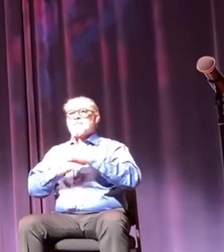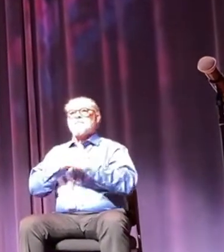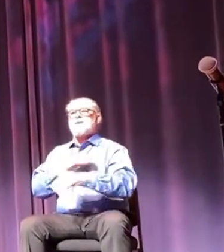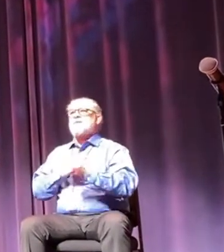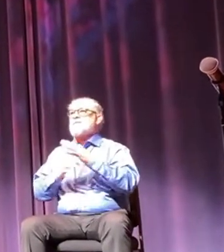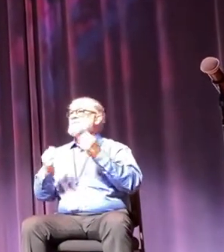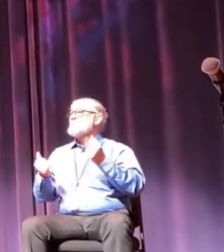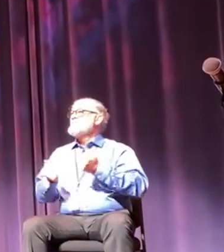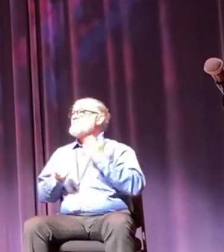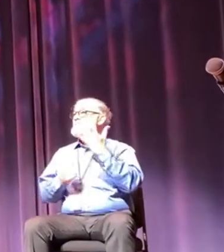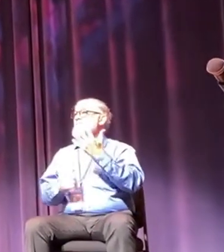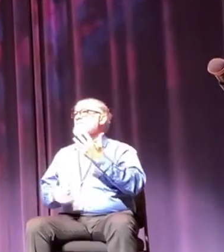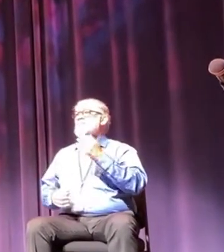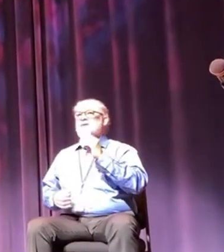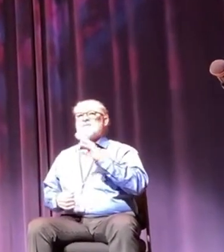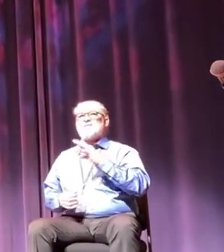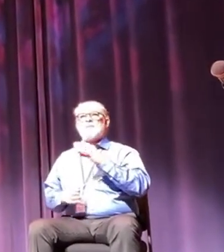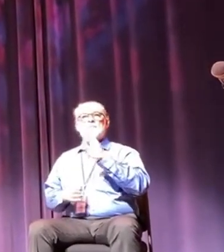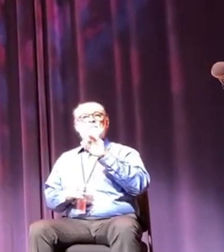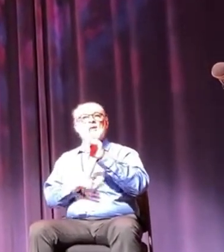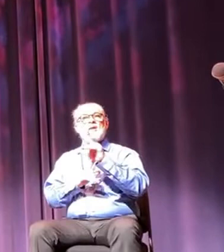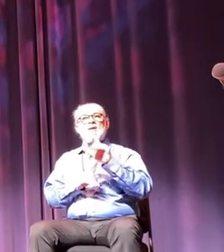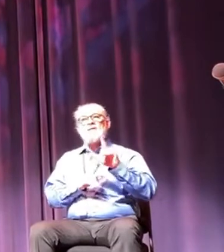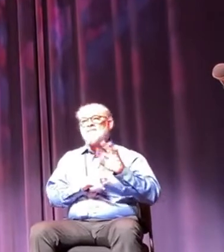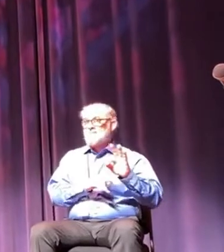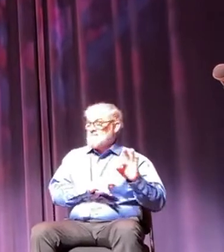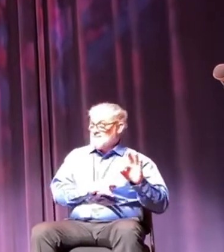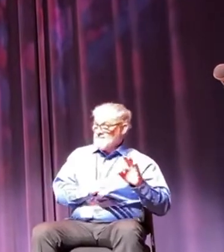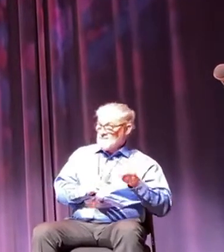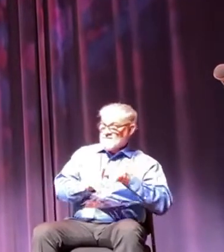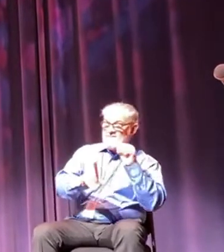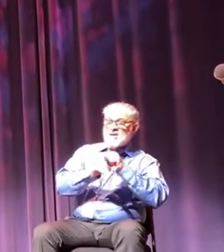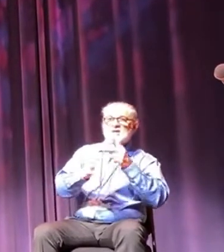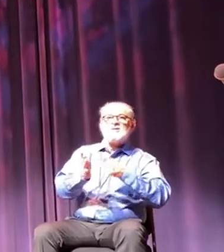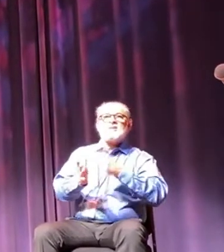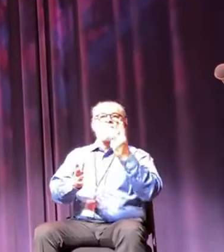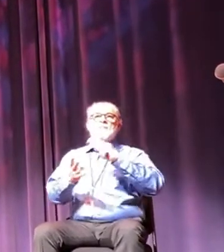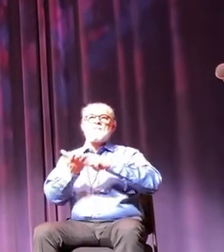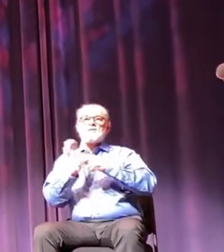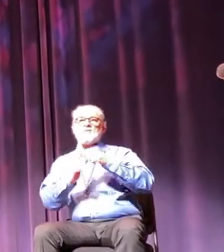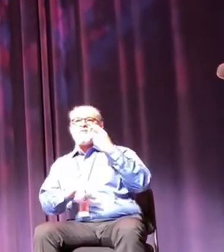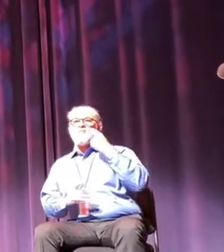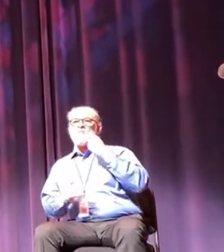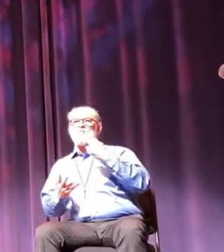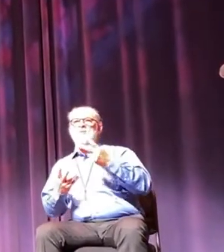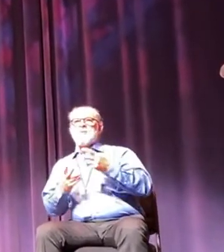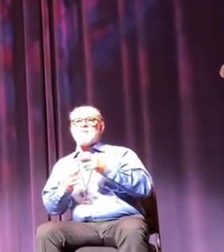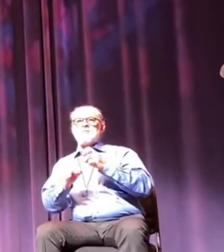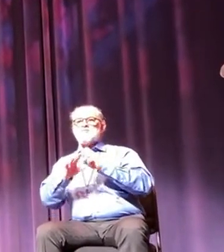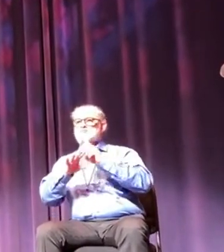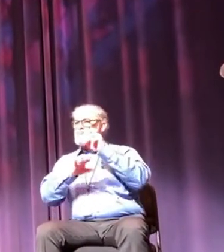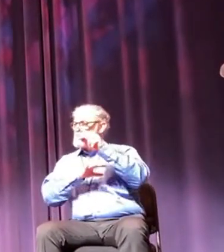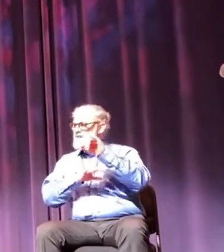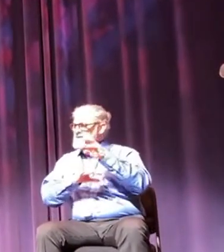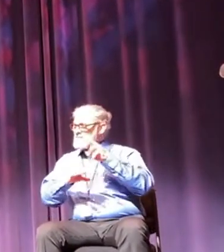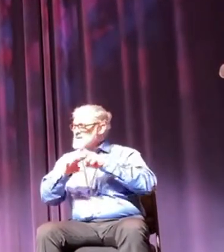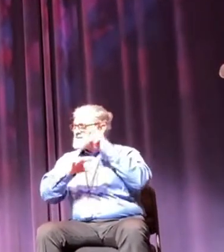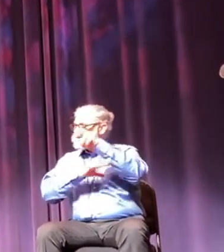Five. A bluff is a double entendre for precipice as in calling your.